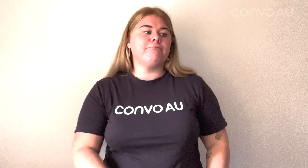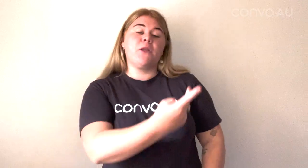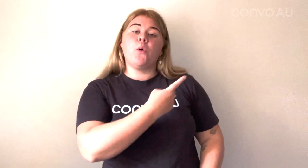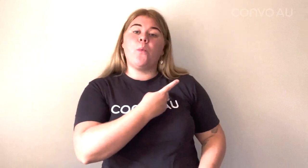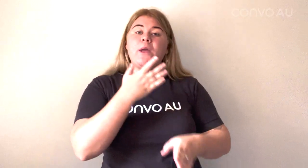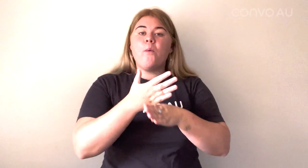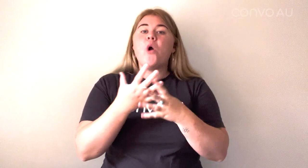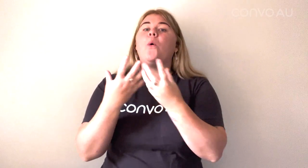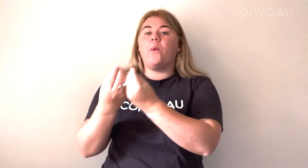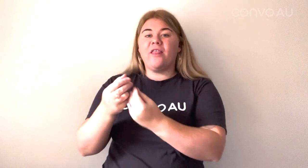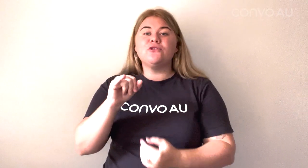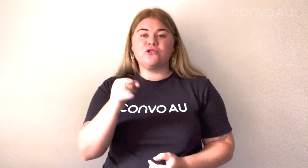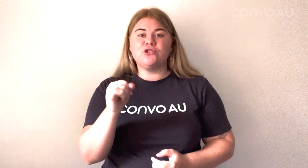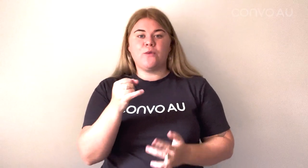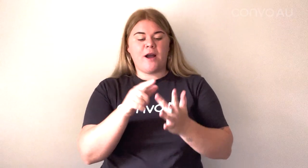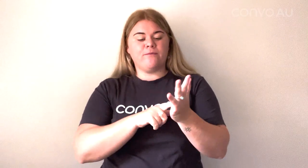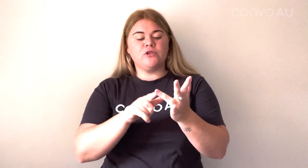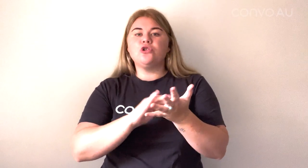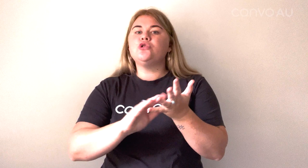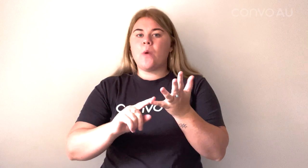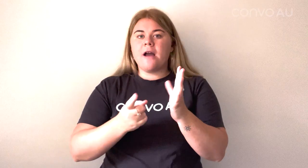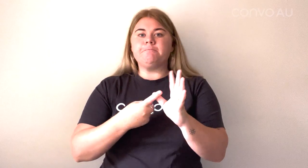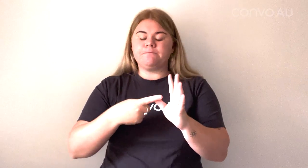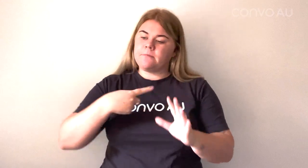We work together with Joshua